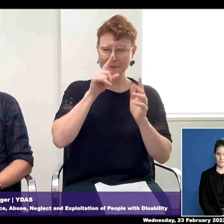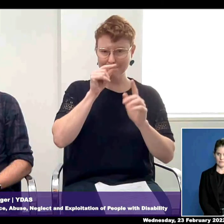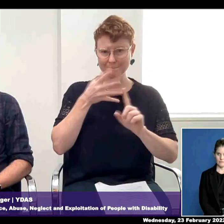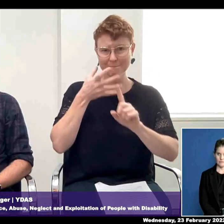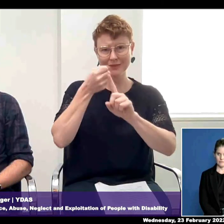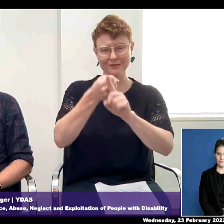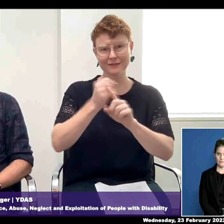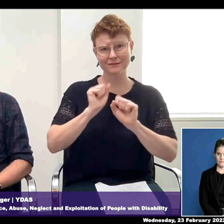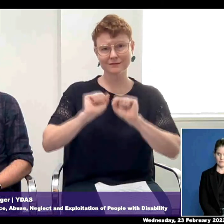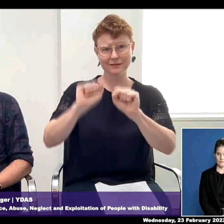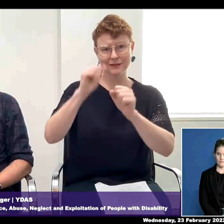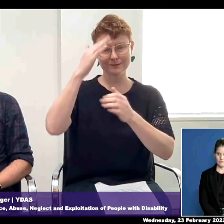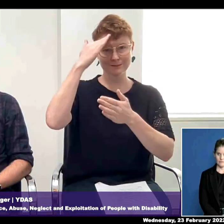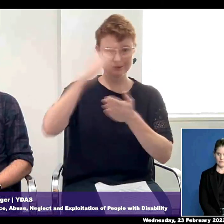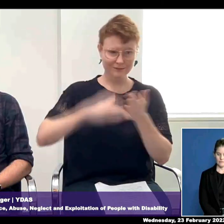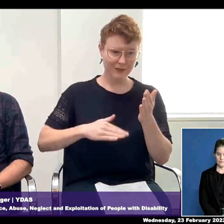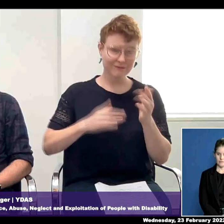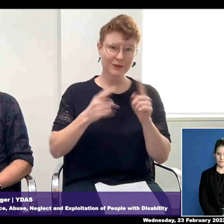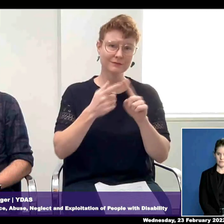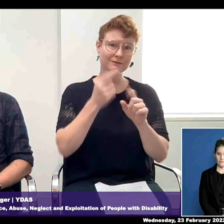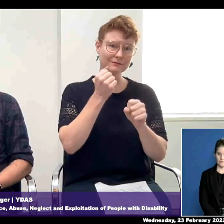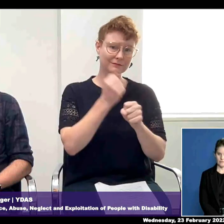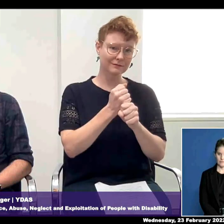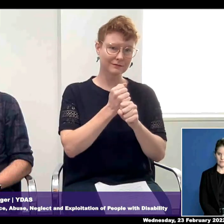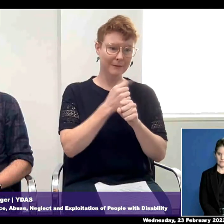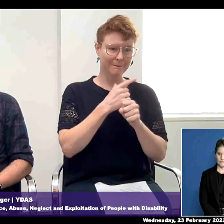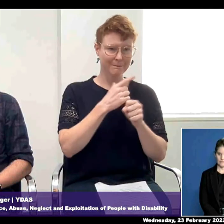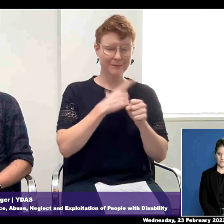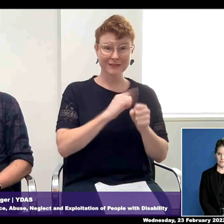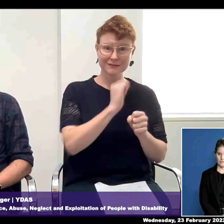There are various different factors that can contribute to their experiences.